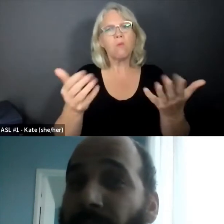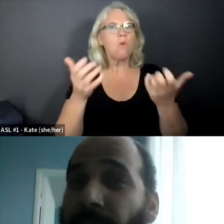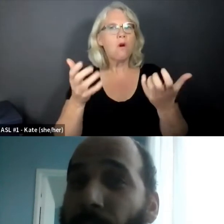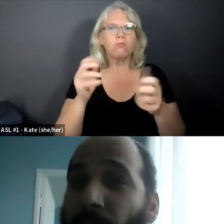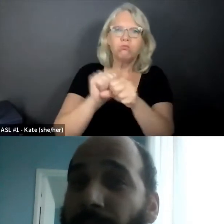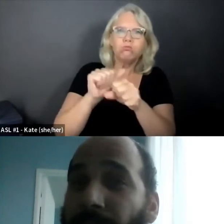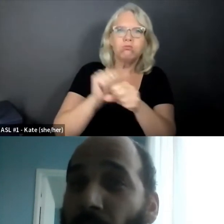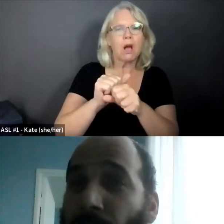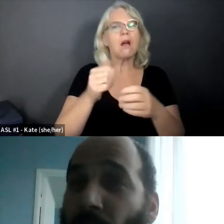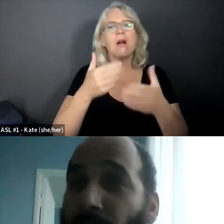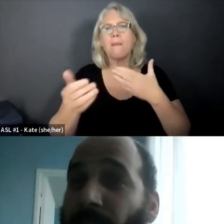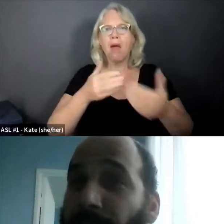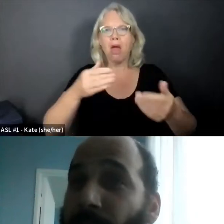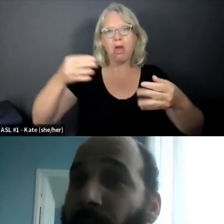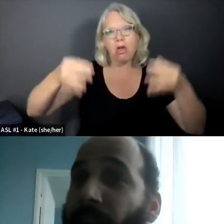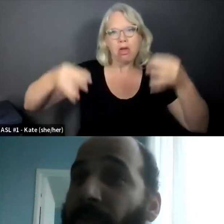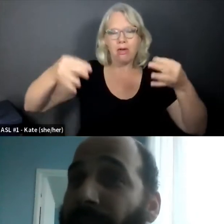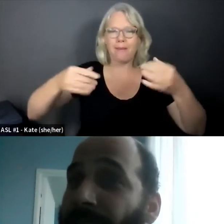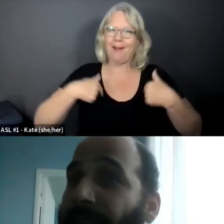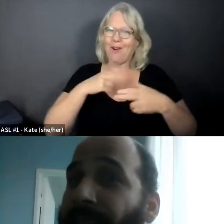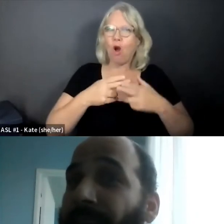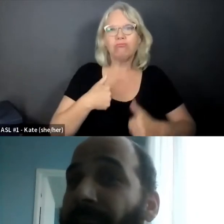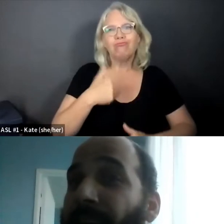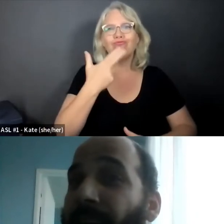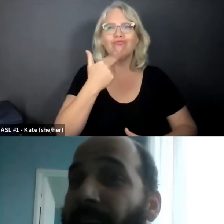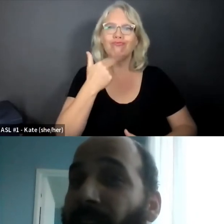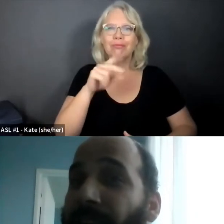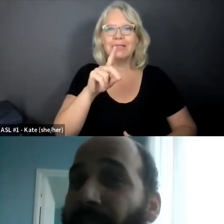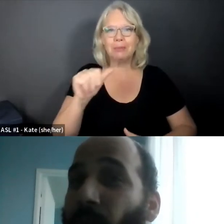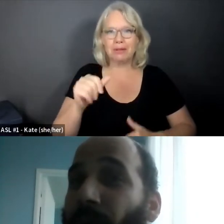I CALL THEM LITTLE DISABILITIES BECAUSE I DON'T LIKE THE WORD "DISABILITY."